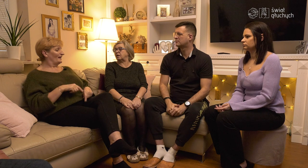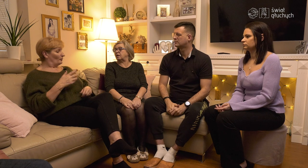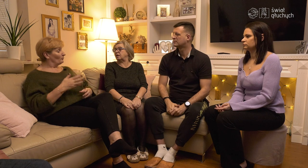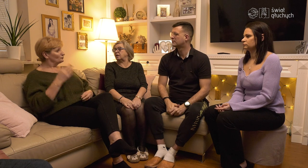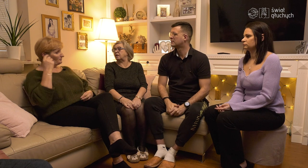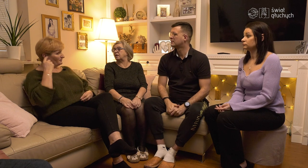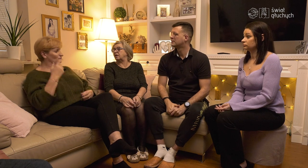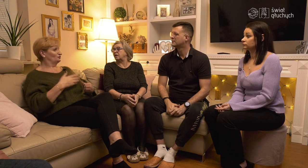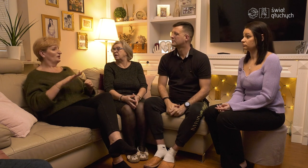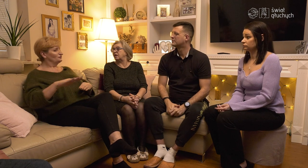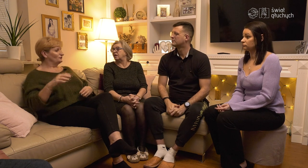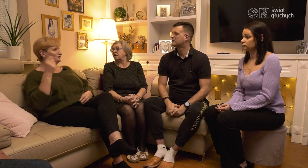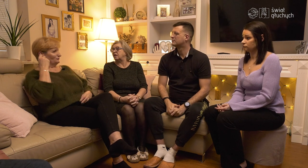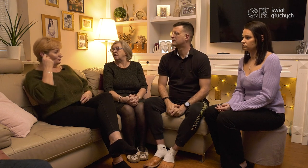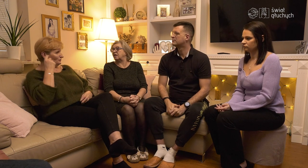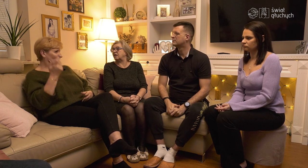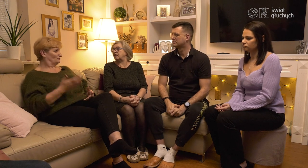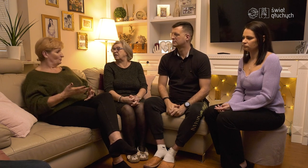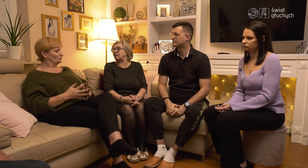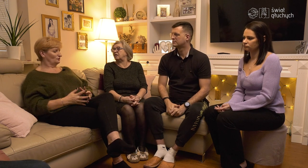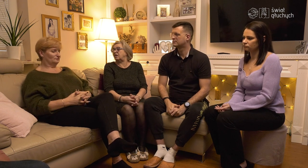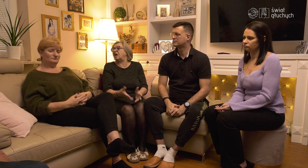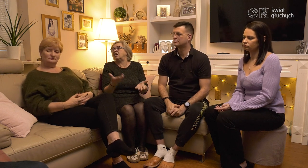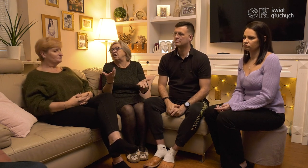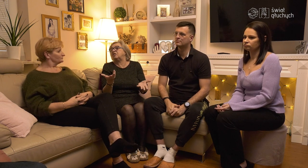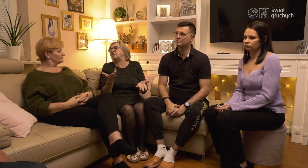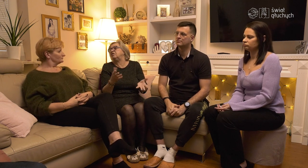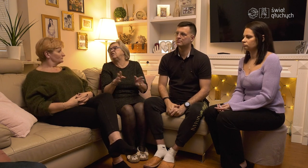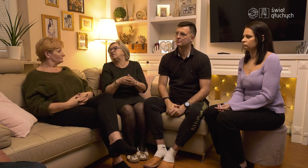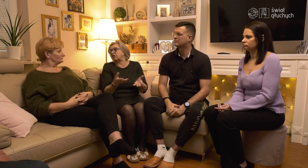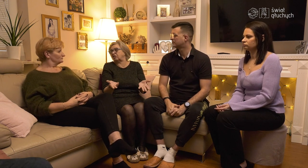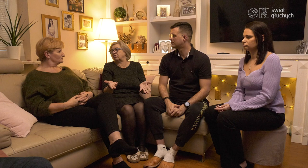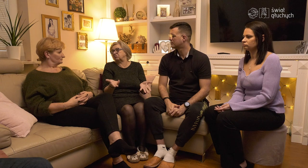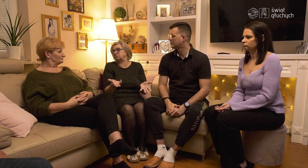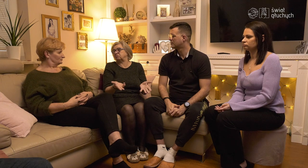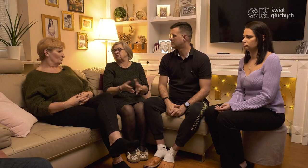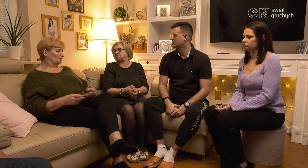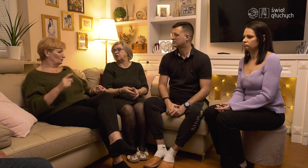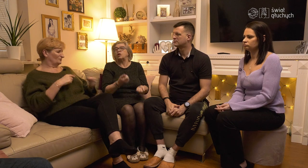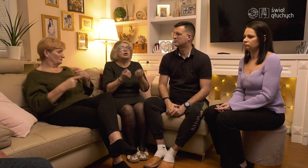[Dorota]: That's why the children were born deaf. [Grażyna]: This is not always the case.